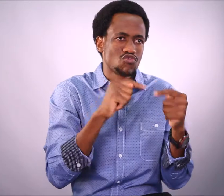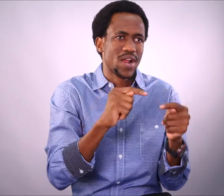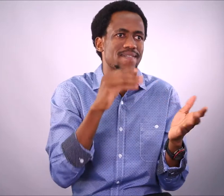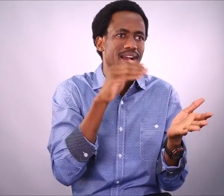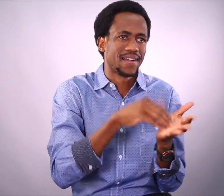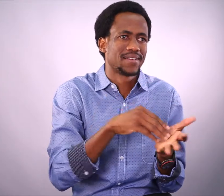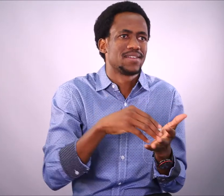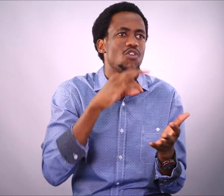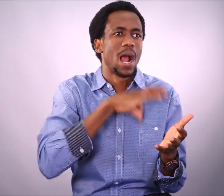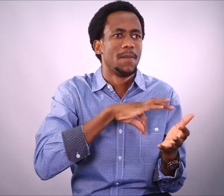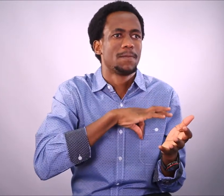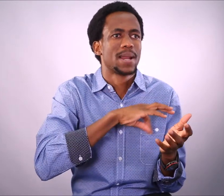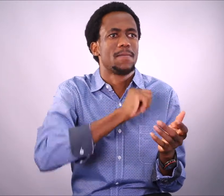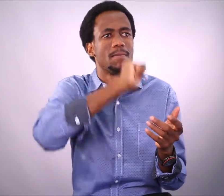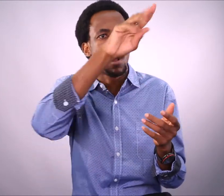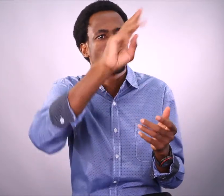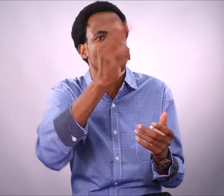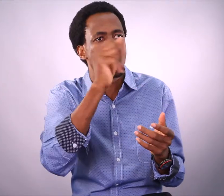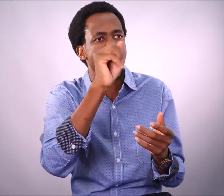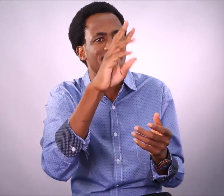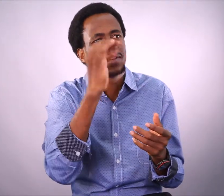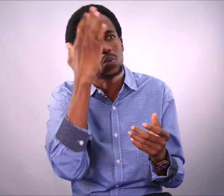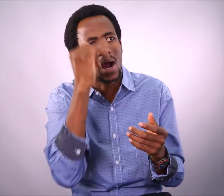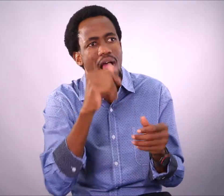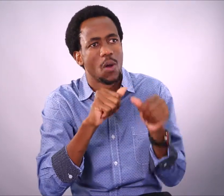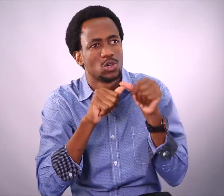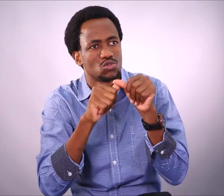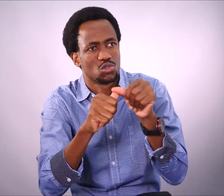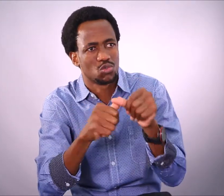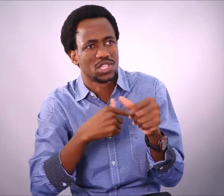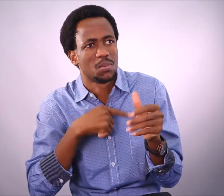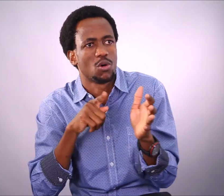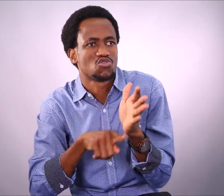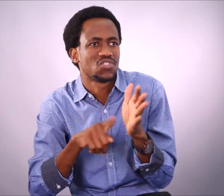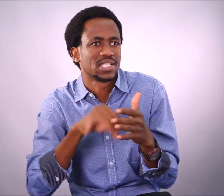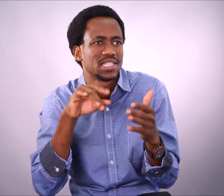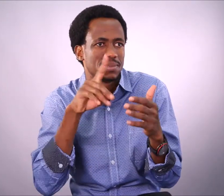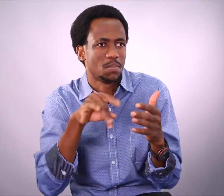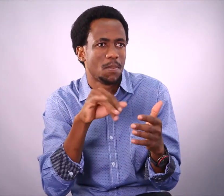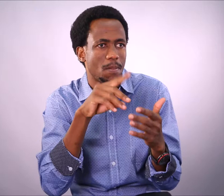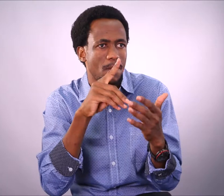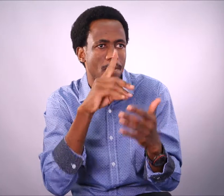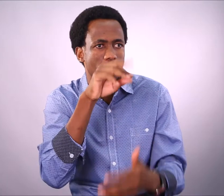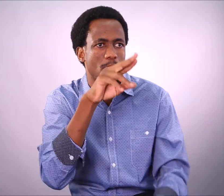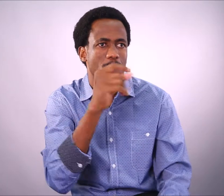so I had experiences at both of those campuses and then I decided on my third experience to go back to Harvard